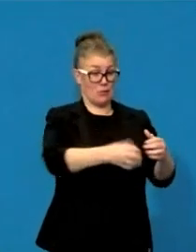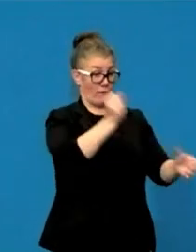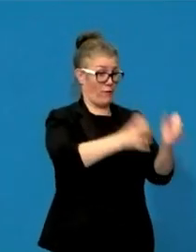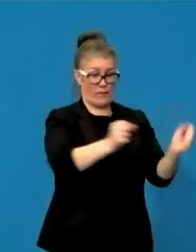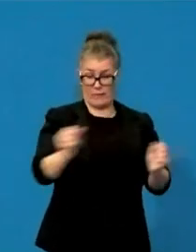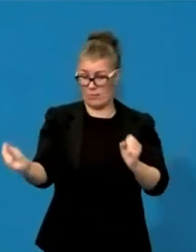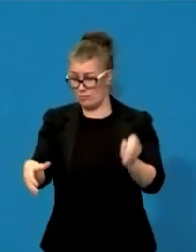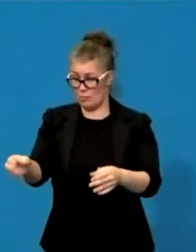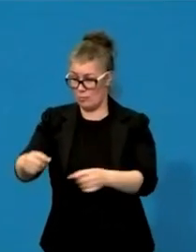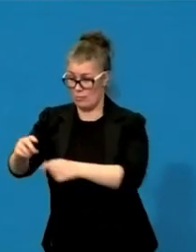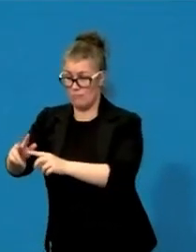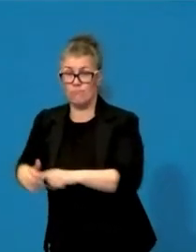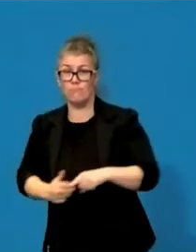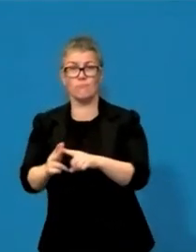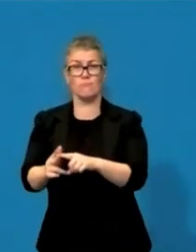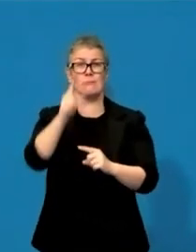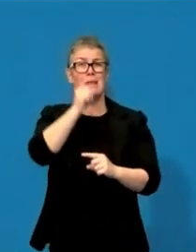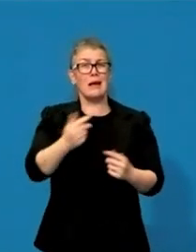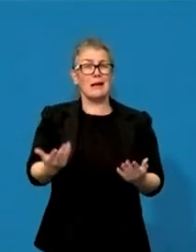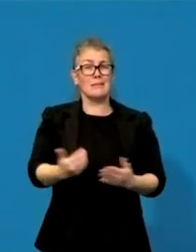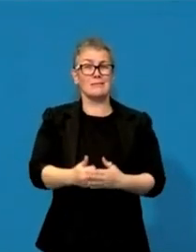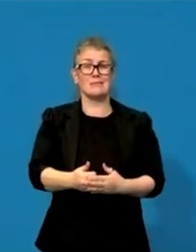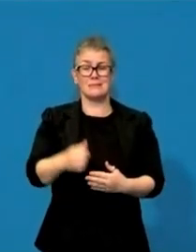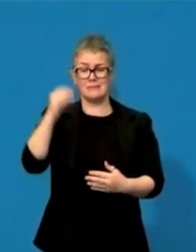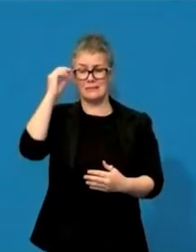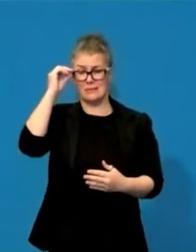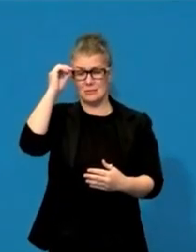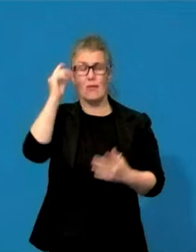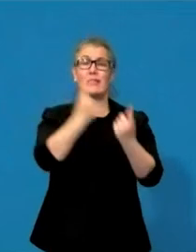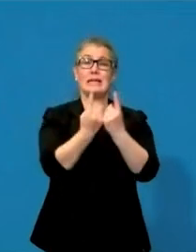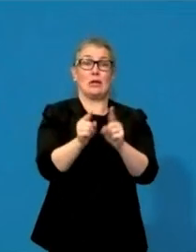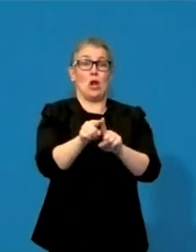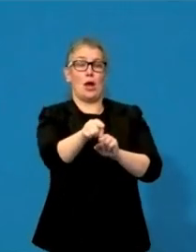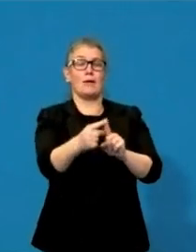for your daughter's wheelchair. I mean, this is what happens. So, thank you very much. TOPSY JACKAMARRA: Yes.